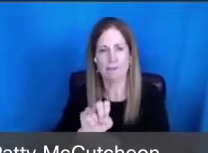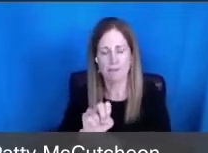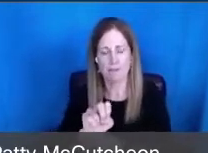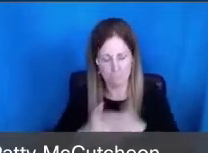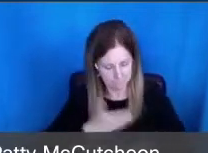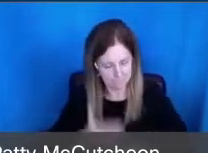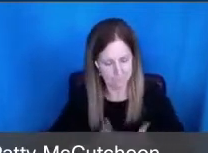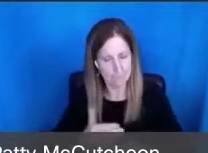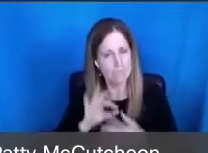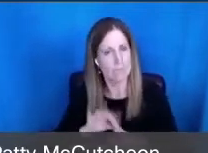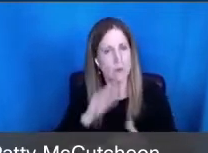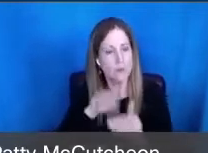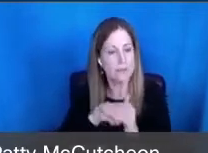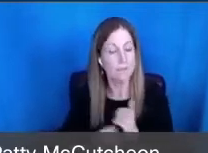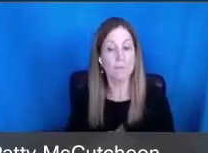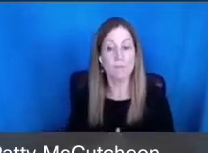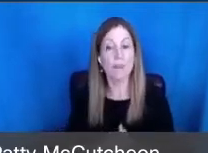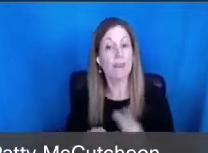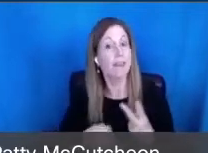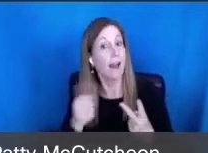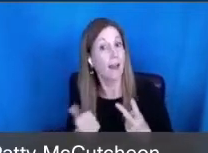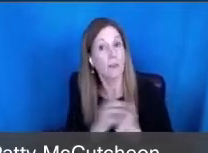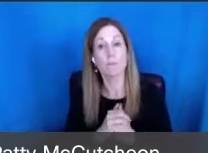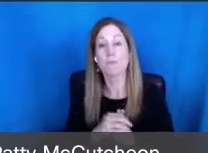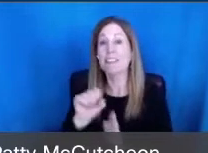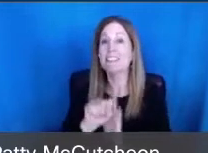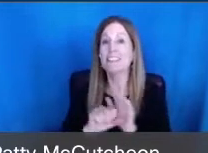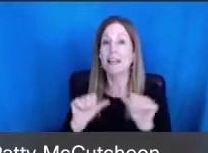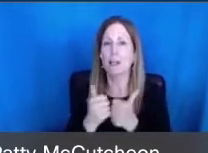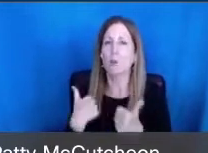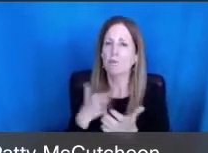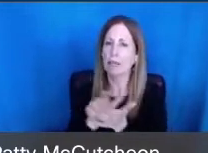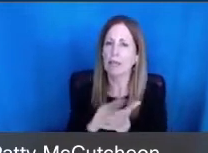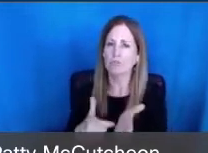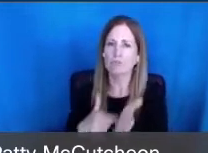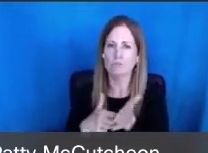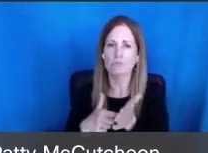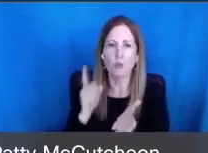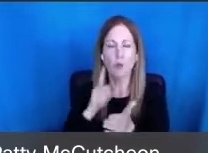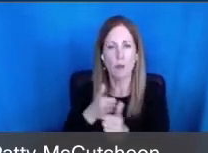The other side is that as a state agency, we have a legal requirement to comply with the state's accessibility standards,